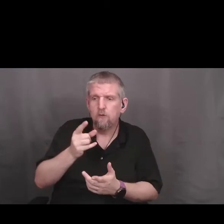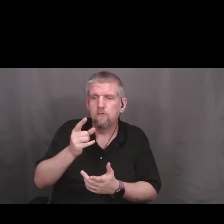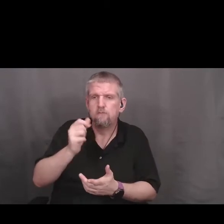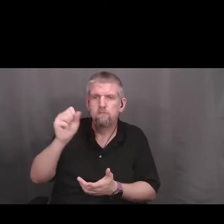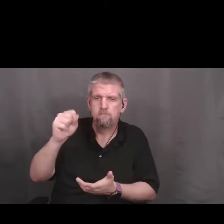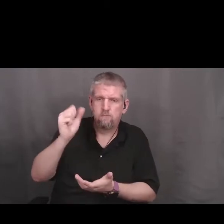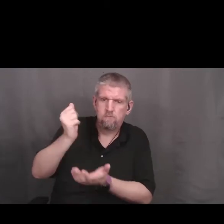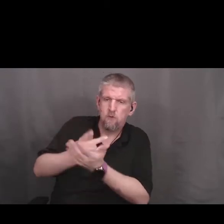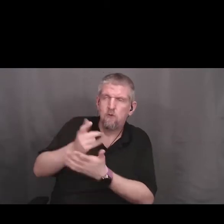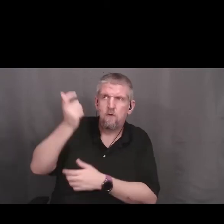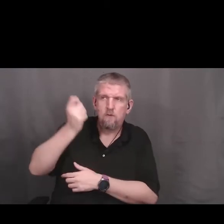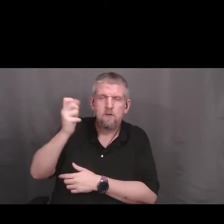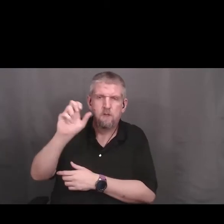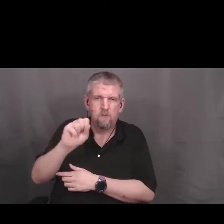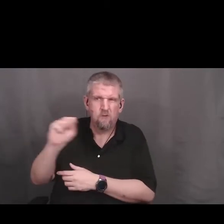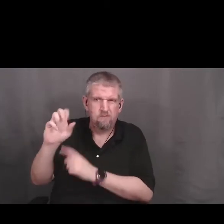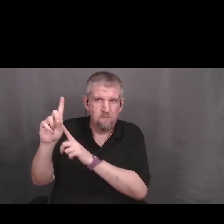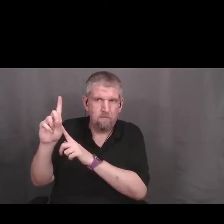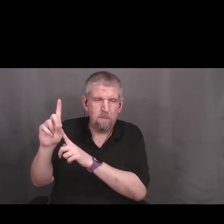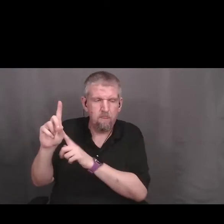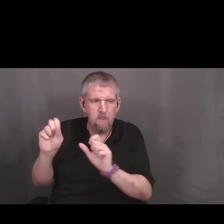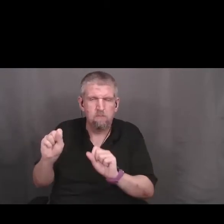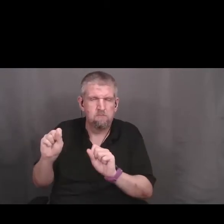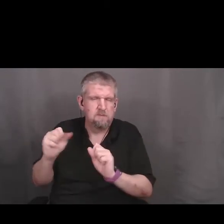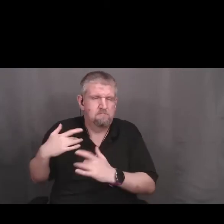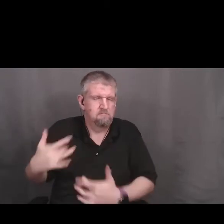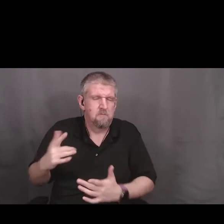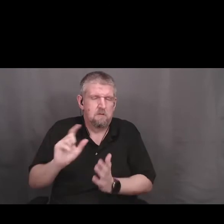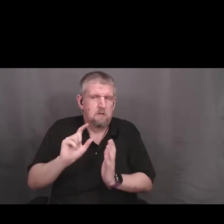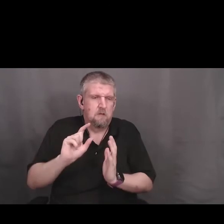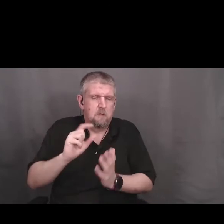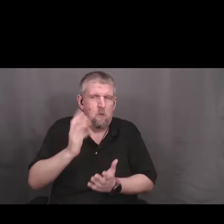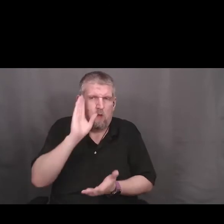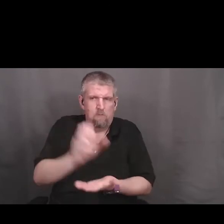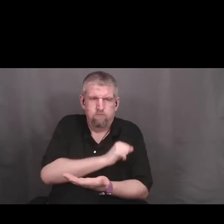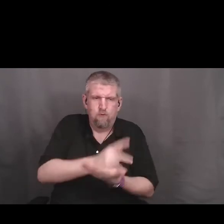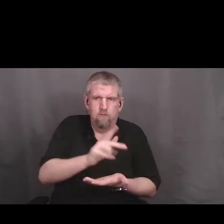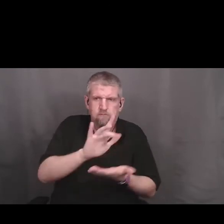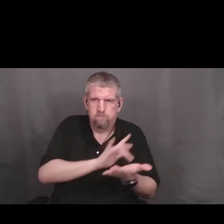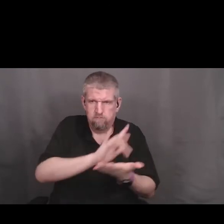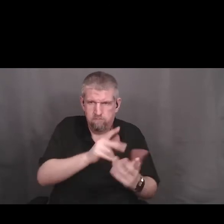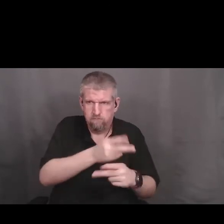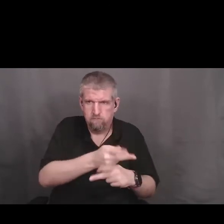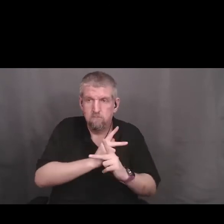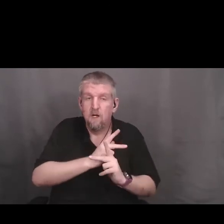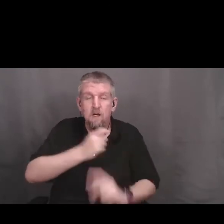you likely can qualify for this discharge. Just know that your ability to acquire new loans